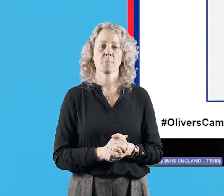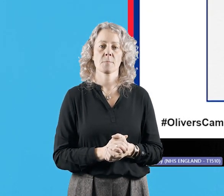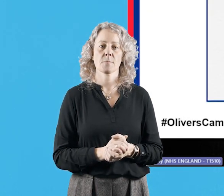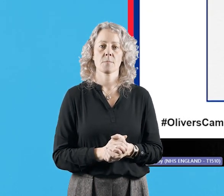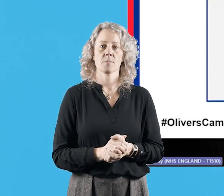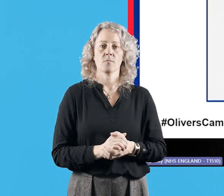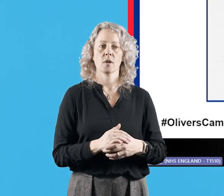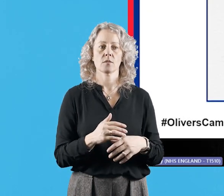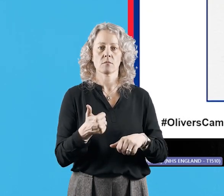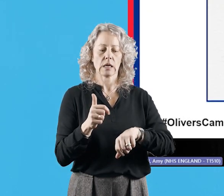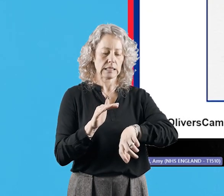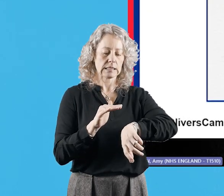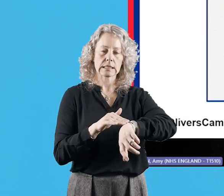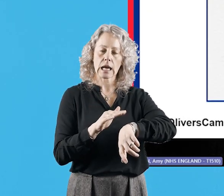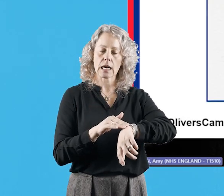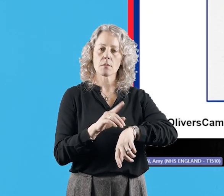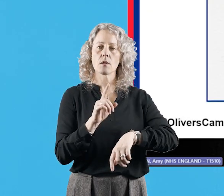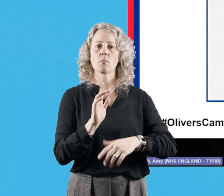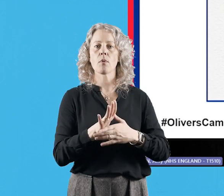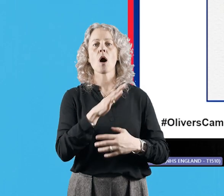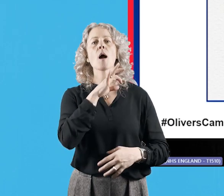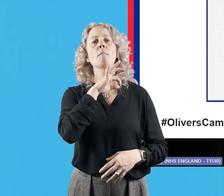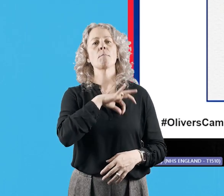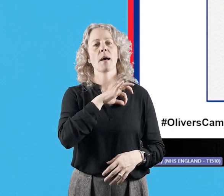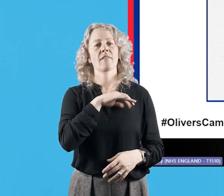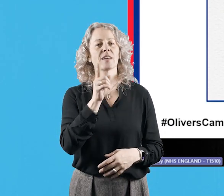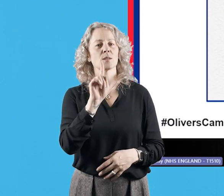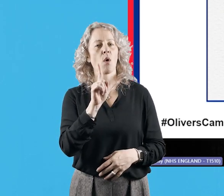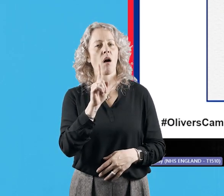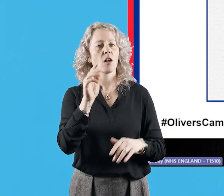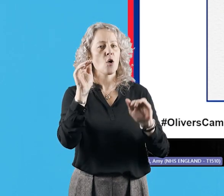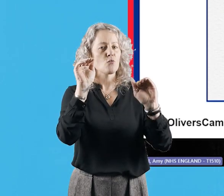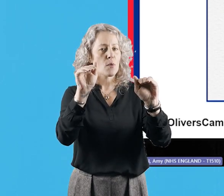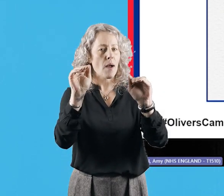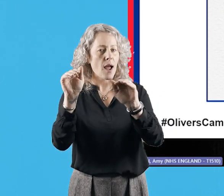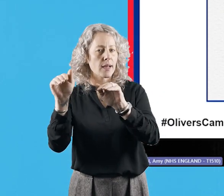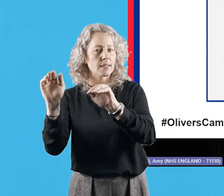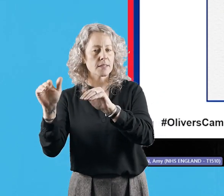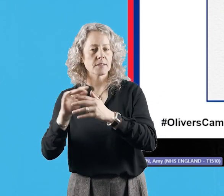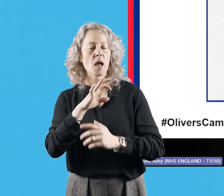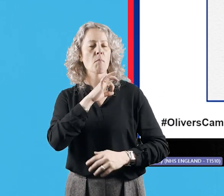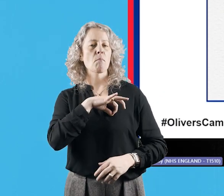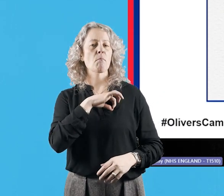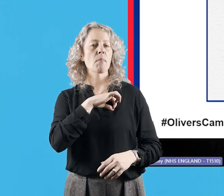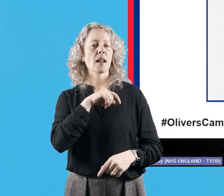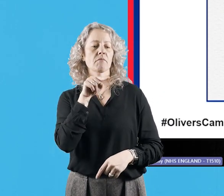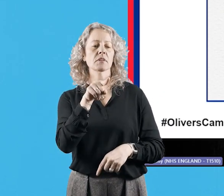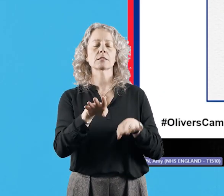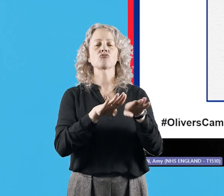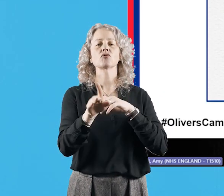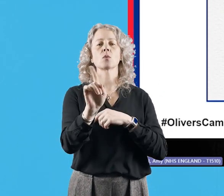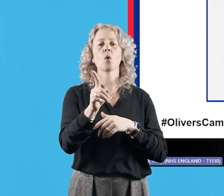So I might have time, but in terms of benefits, so let's just remind ourselves of benefits of doing Oliver's training.